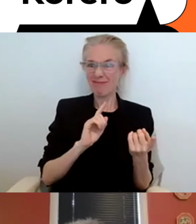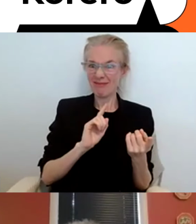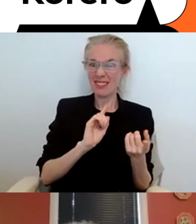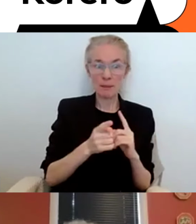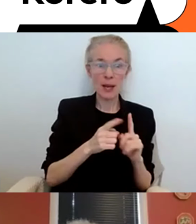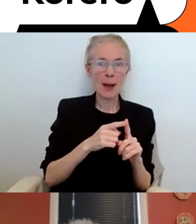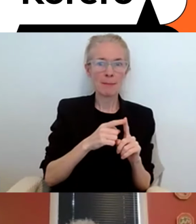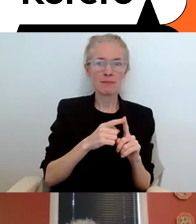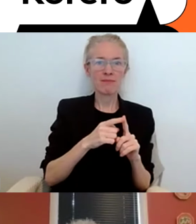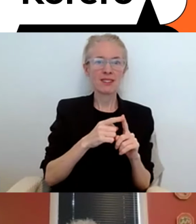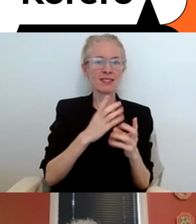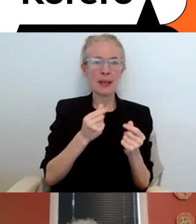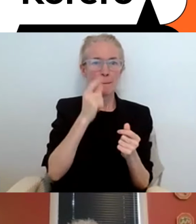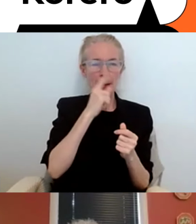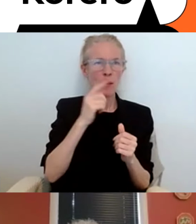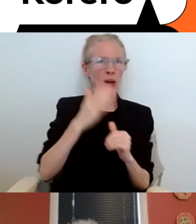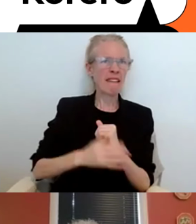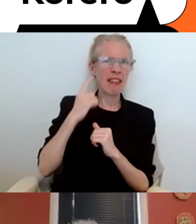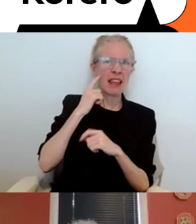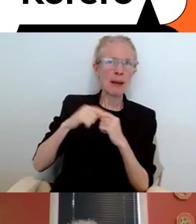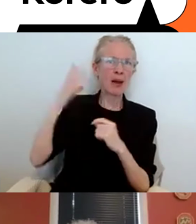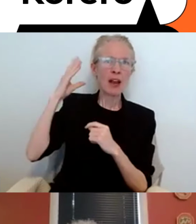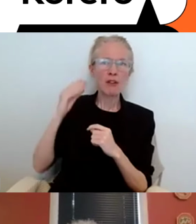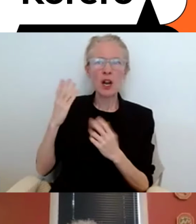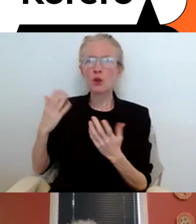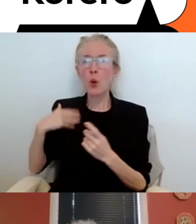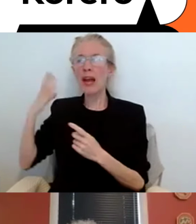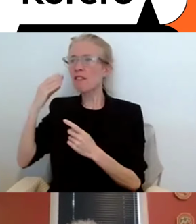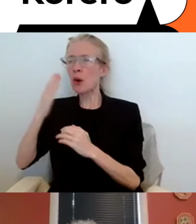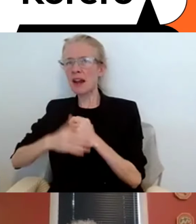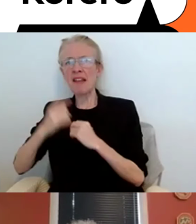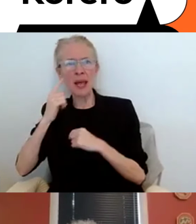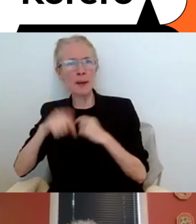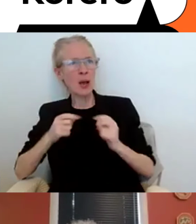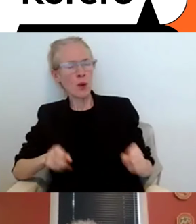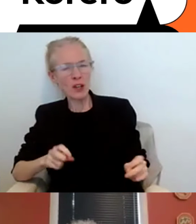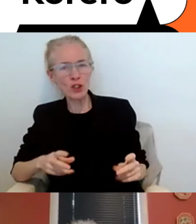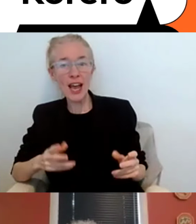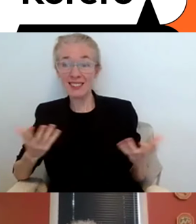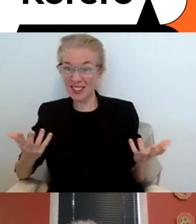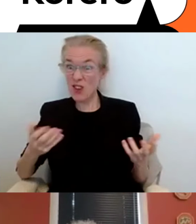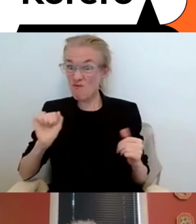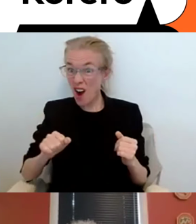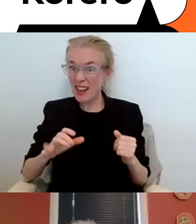But yeah, Blind and lack of sound, you know, being Blind I reckon's